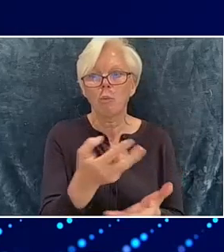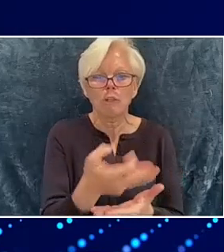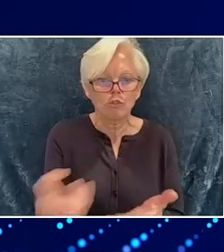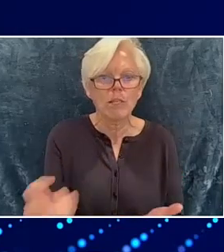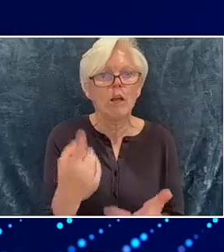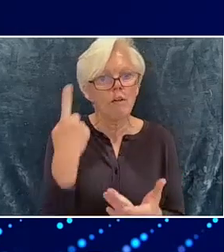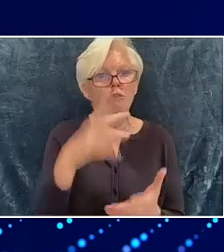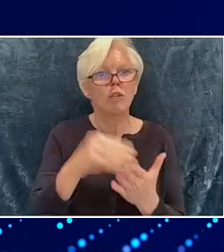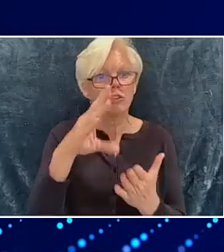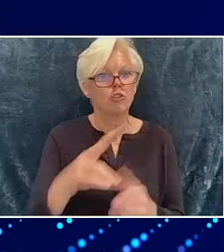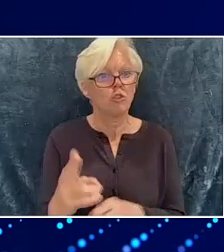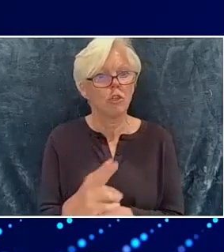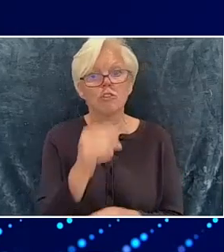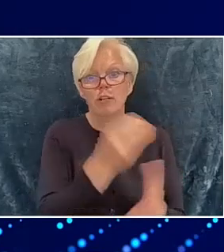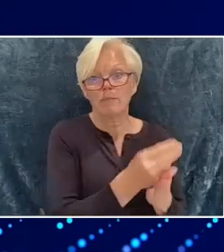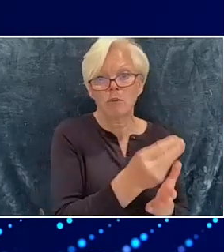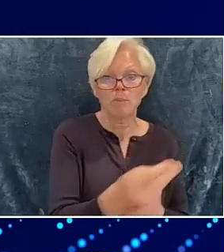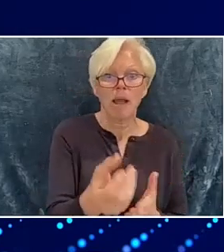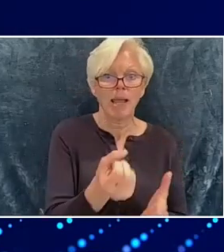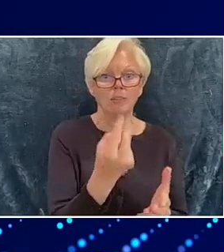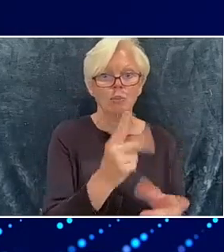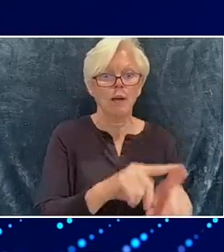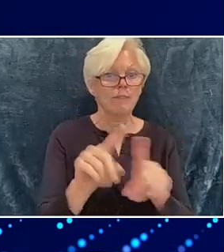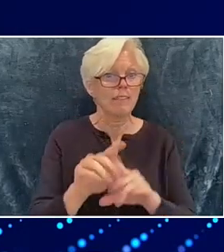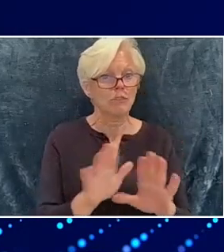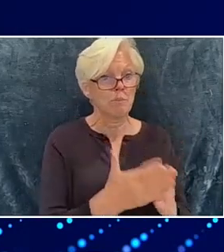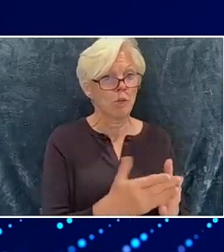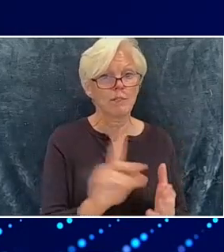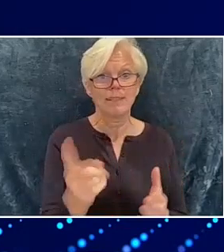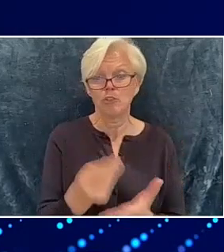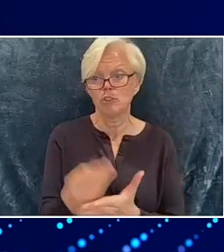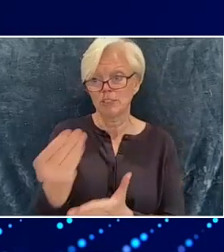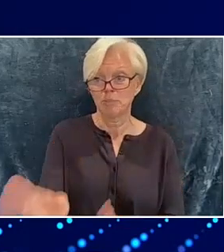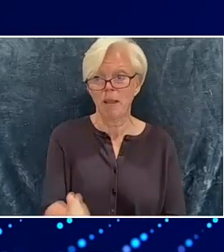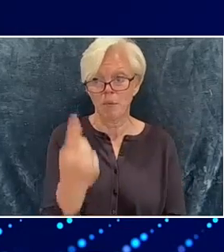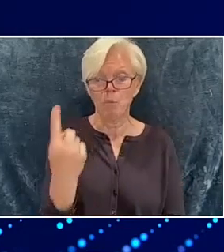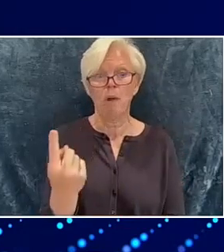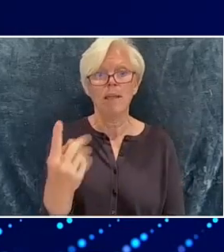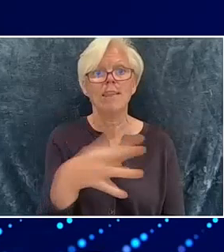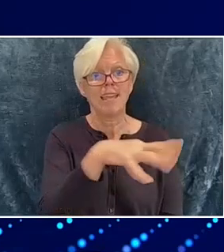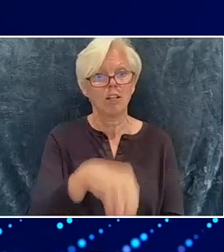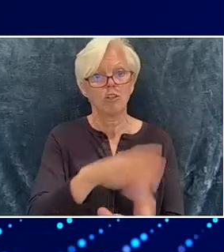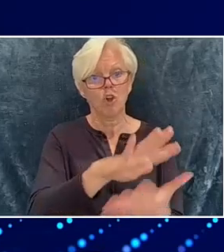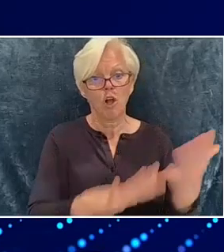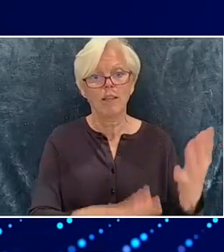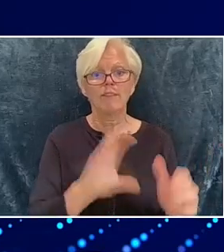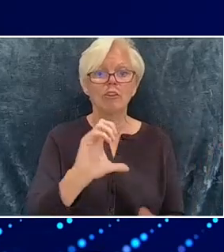that they don't have to buy 12 different books, they just buy one that contains all of the chapters or competencies that we